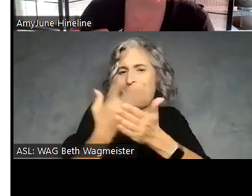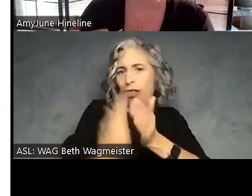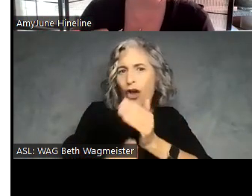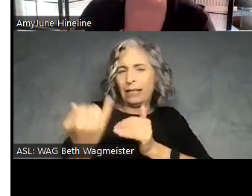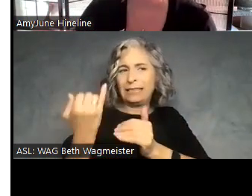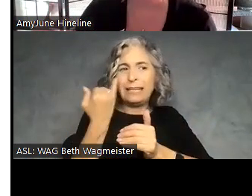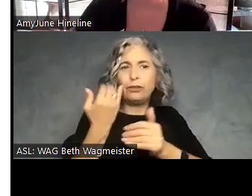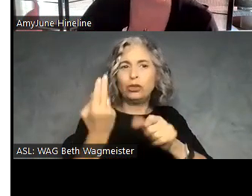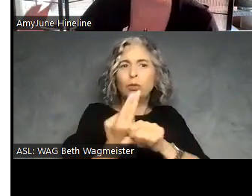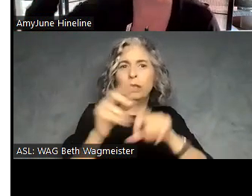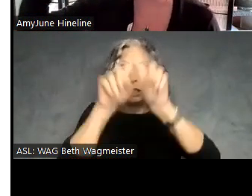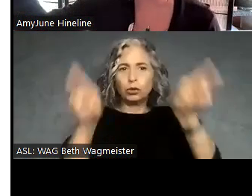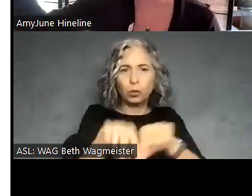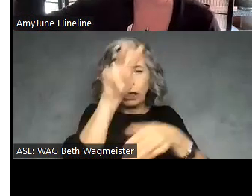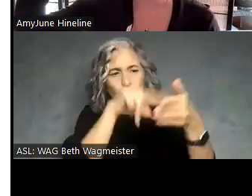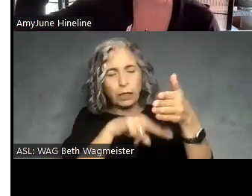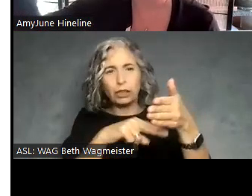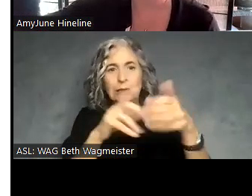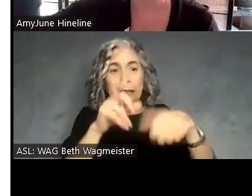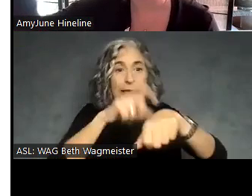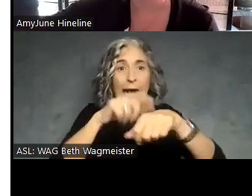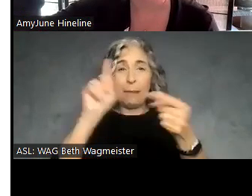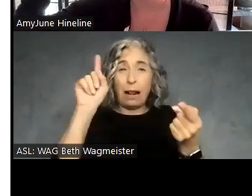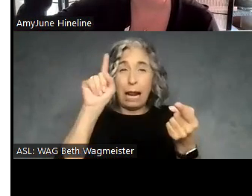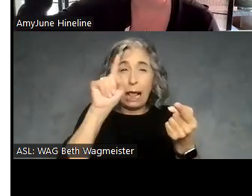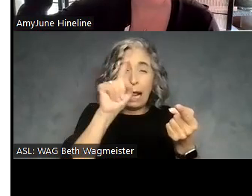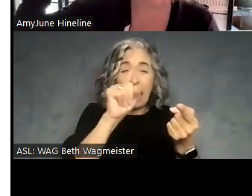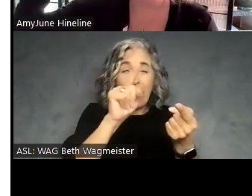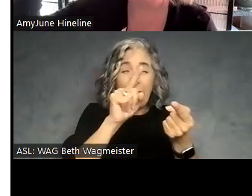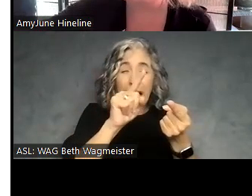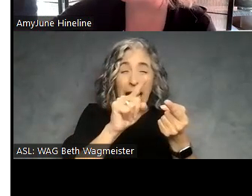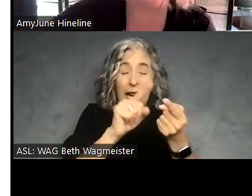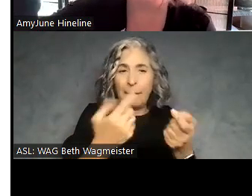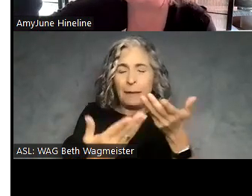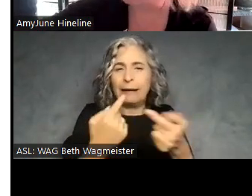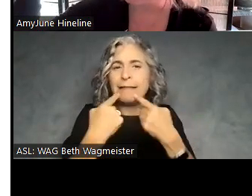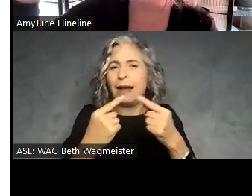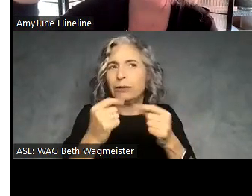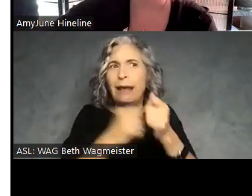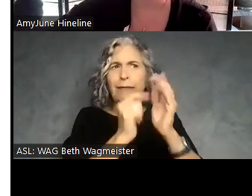it would be really nice if we allow the user to continue the activity without loss of the